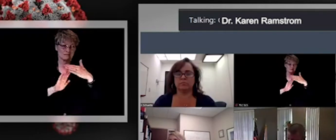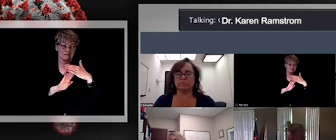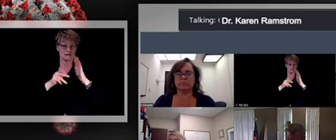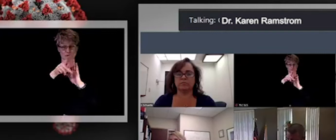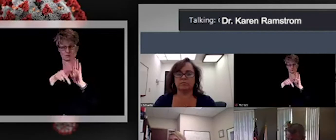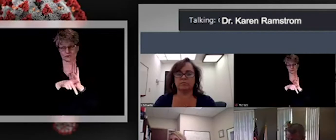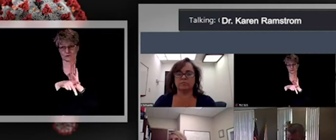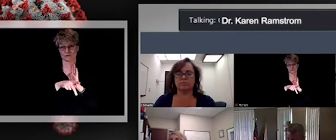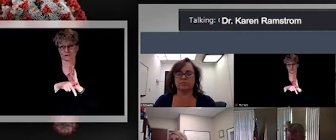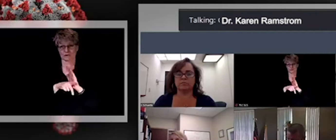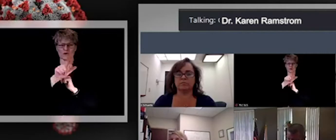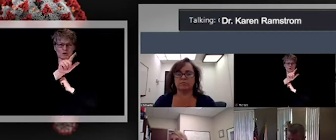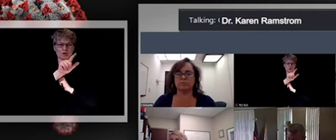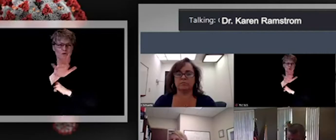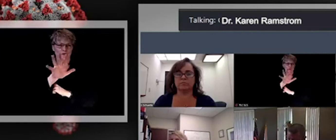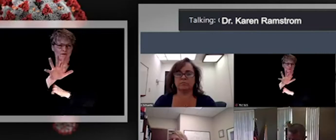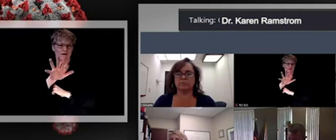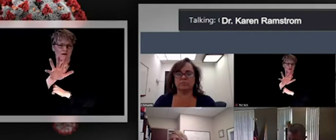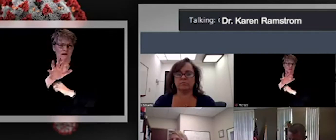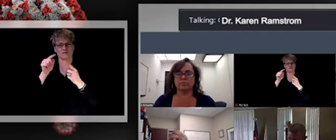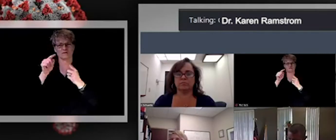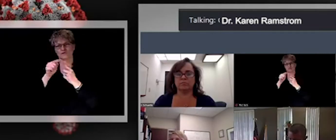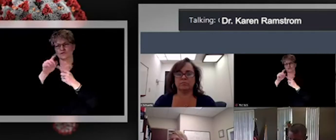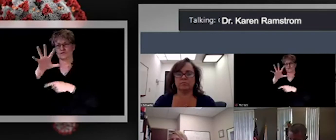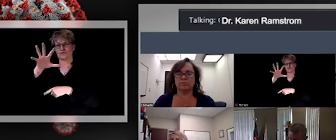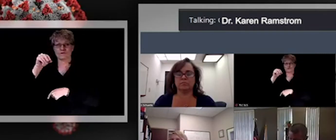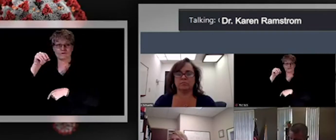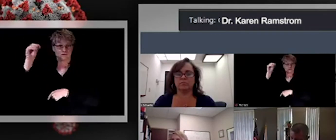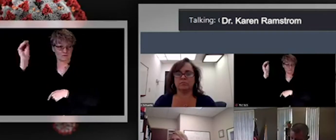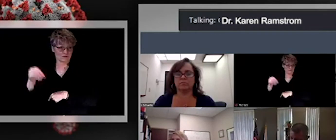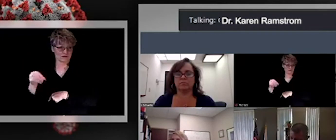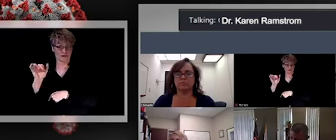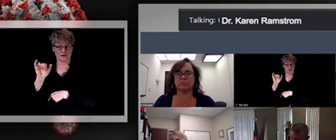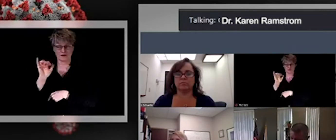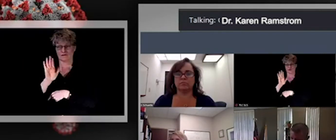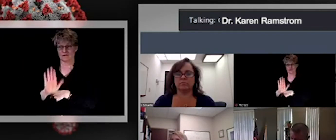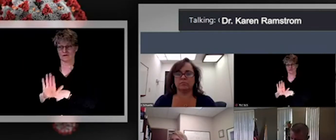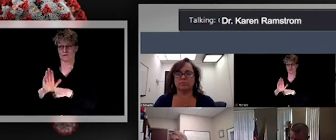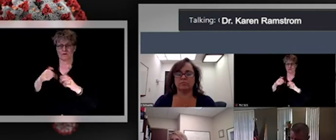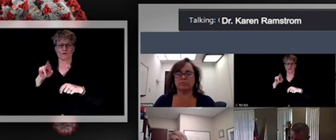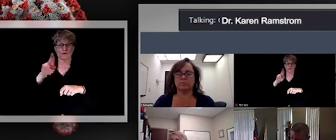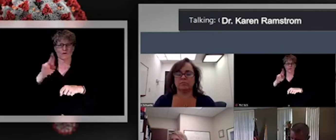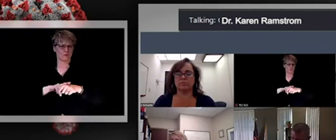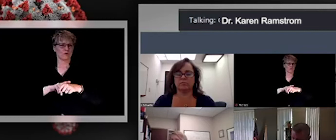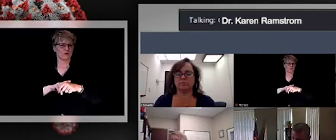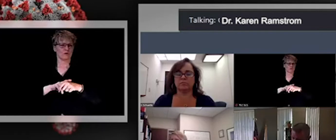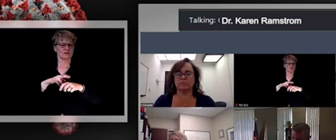of their normal occupancy, but there is some discussion about the fire marshal numbers,